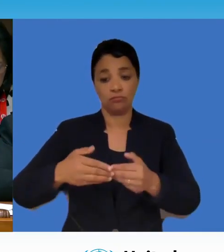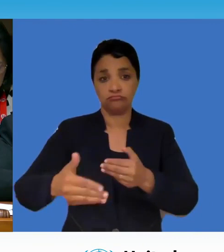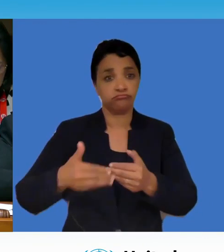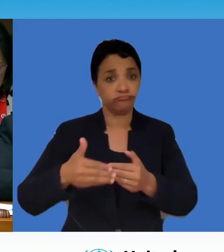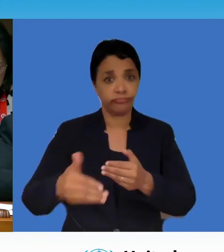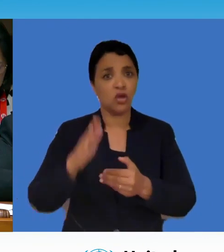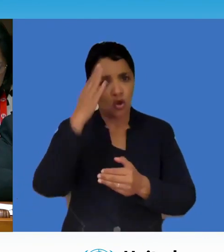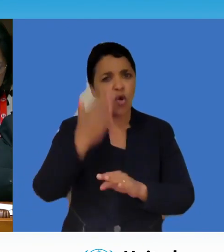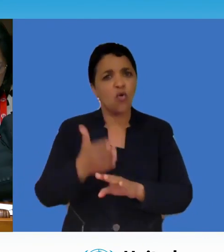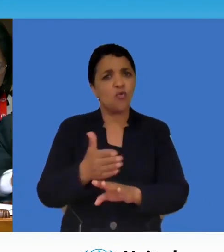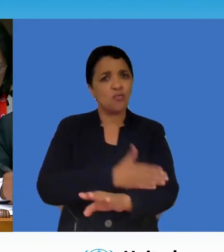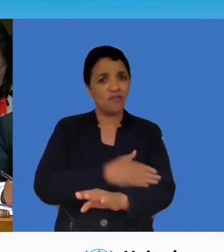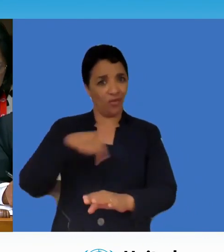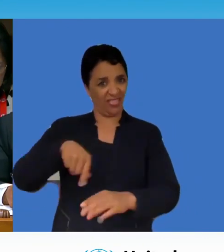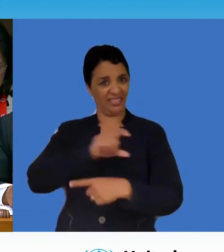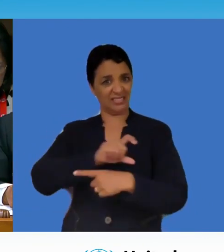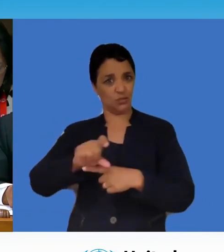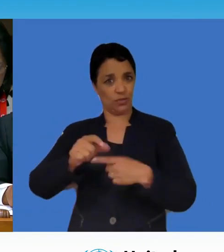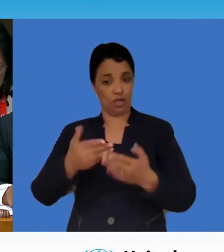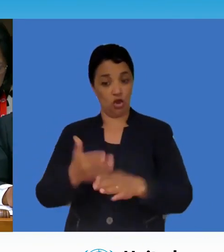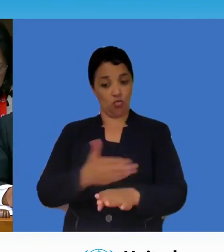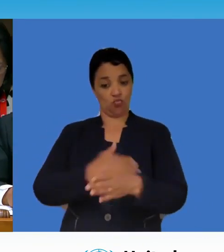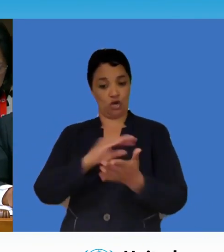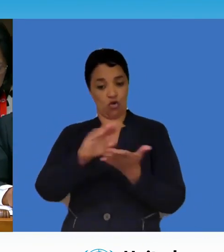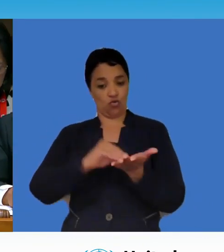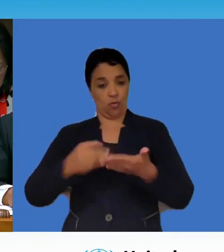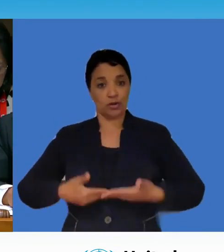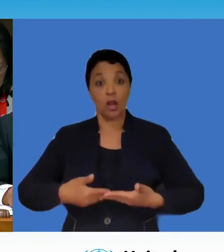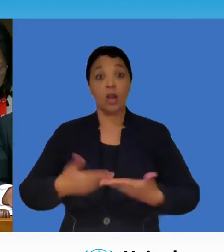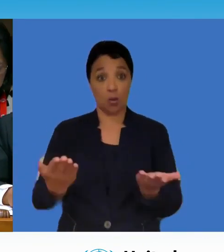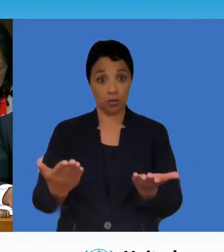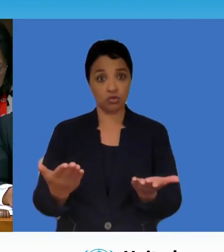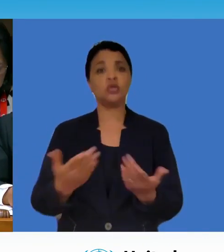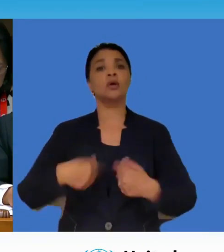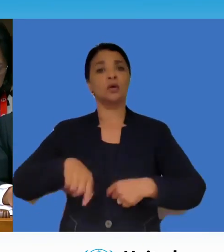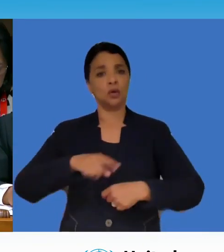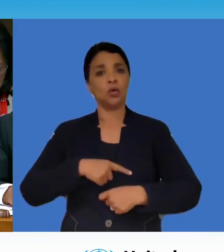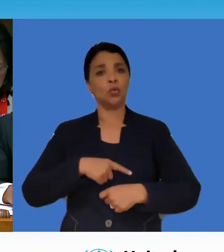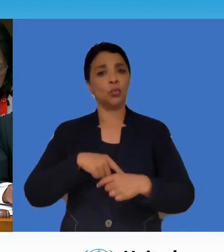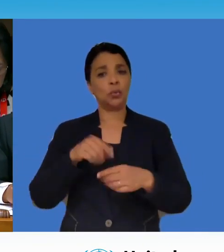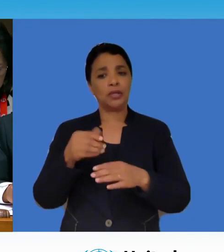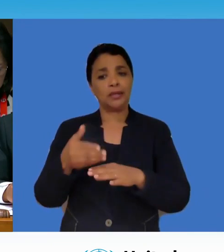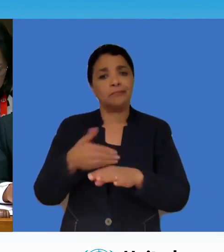as you're probably aware there was a pre-launch event earlier this week uh in which we shared